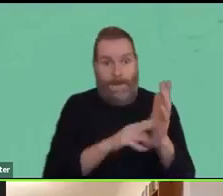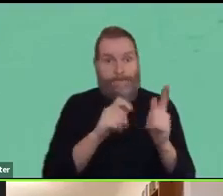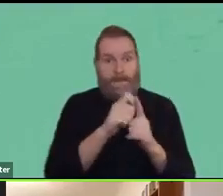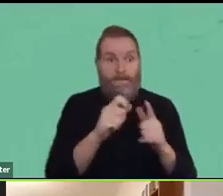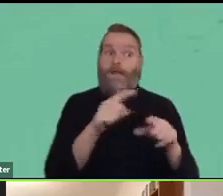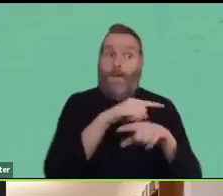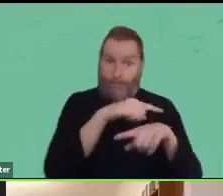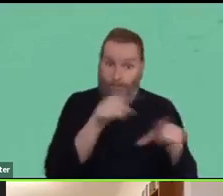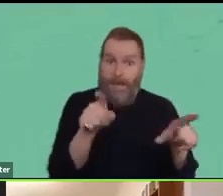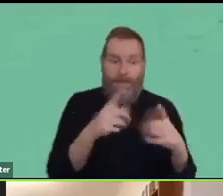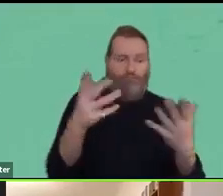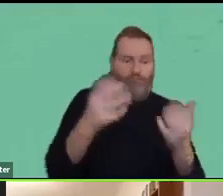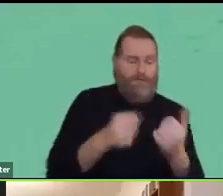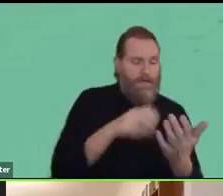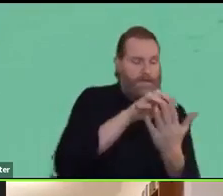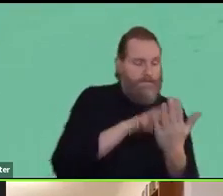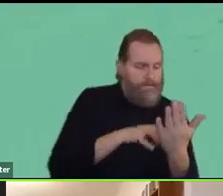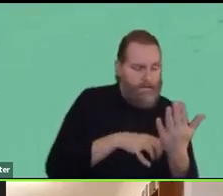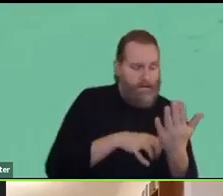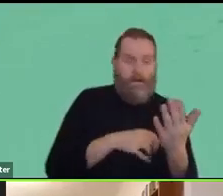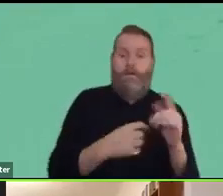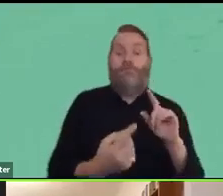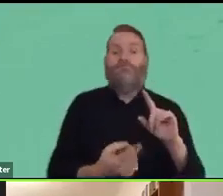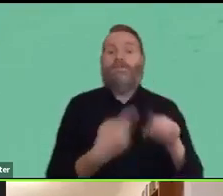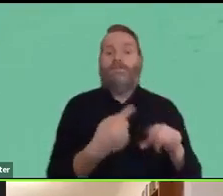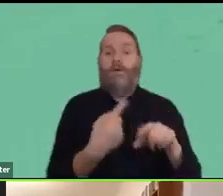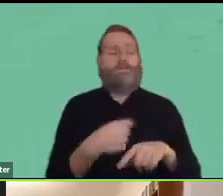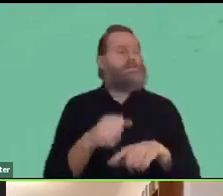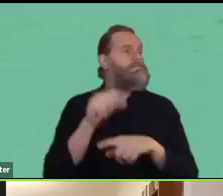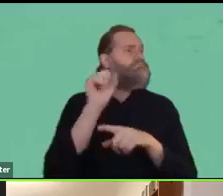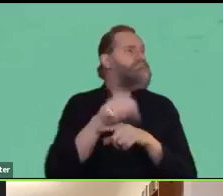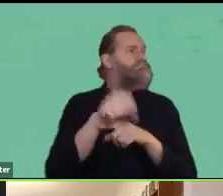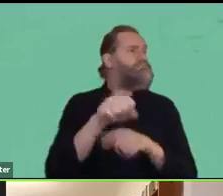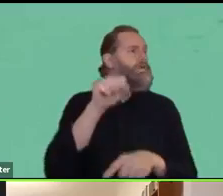they're sending standard responses back that doesn't even mention the civil service